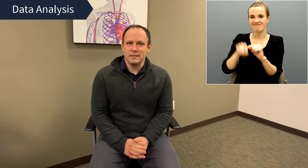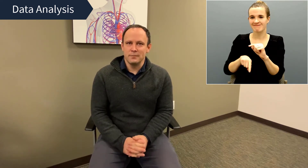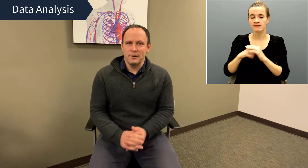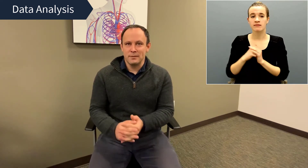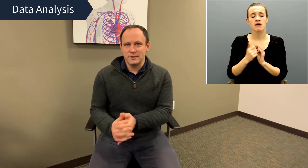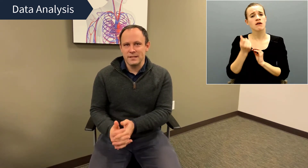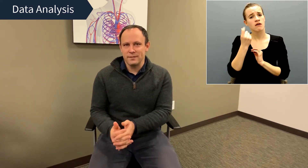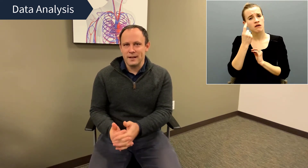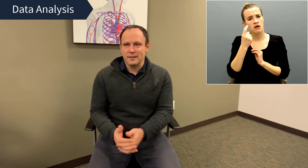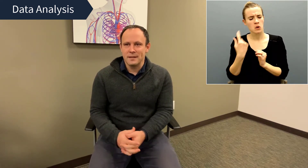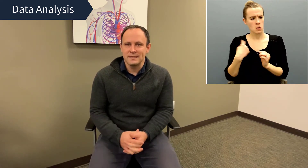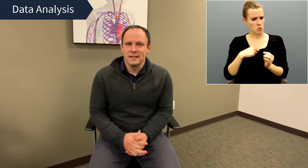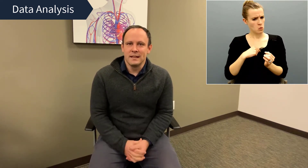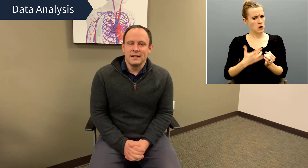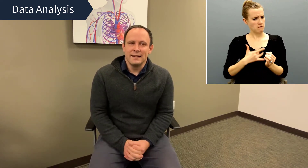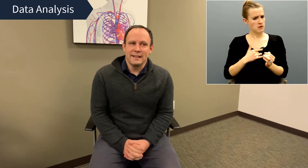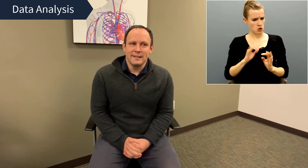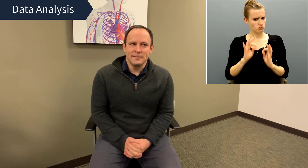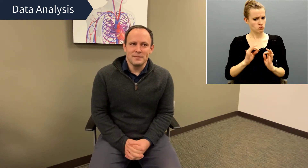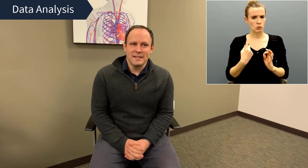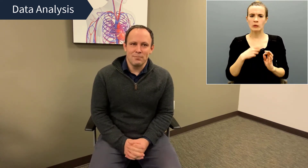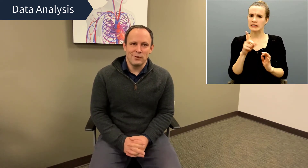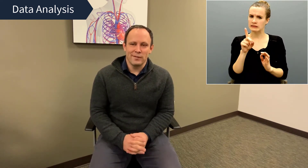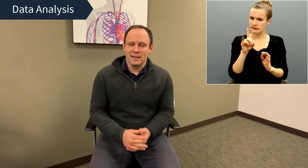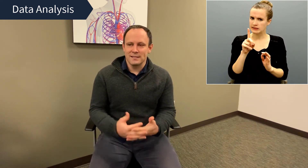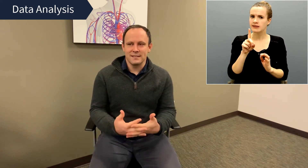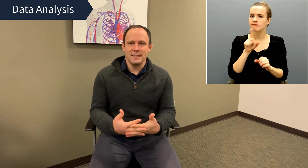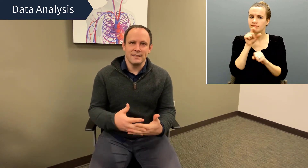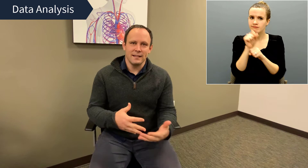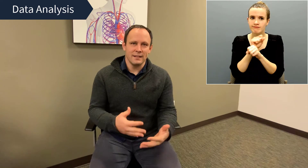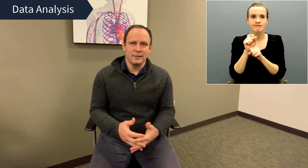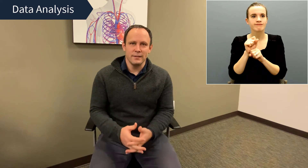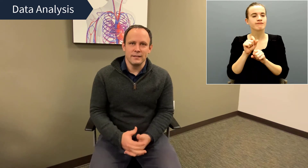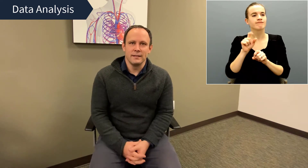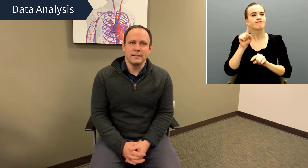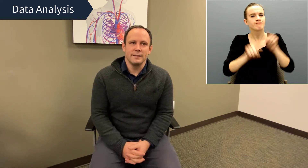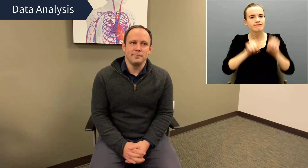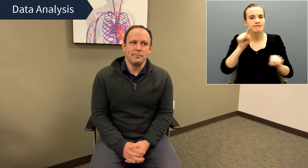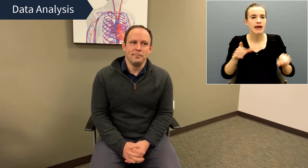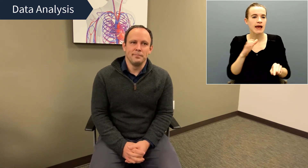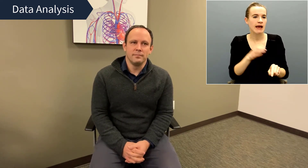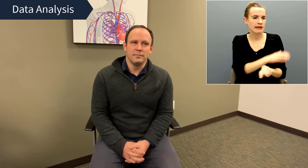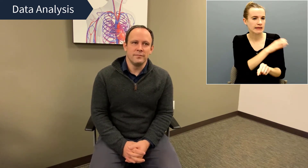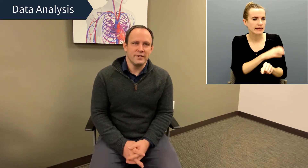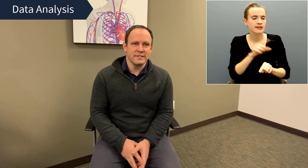were able to achieve a randomized sample across the state that included various